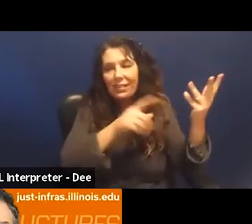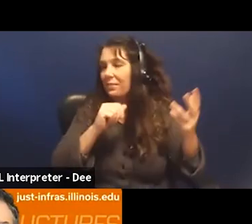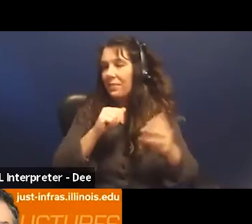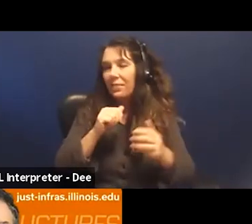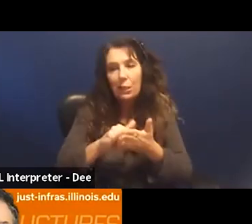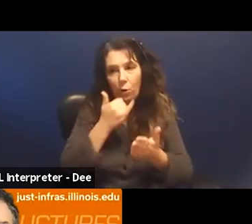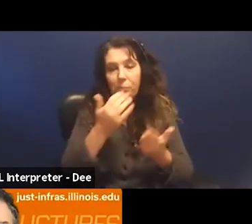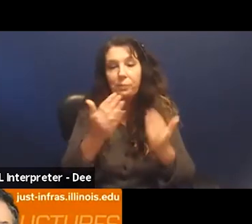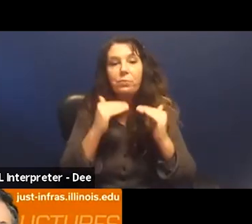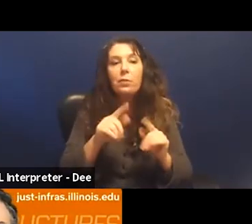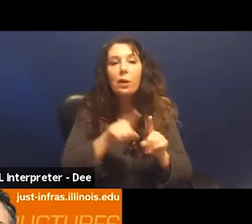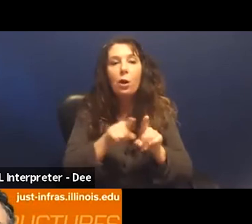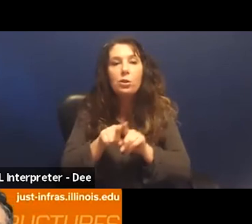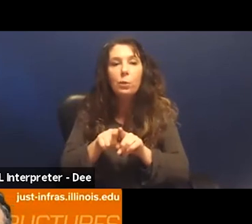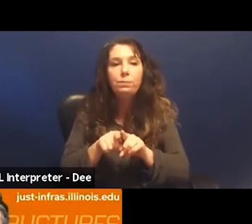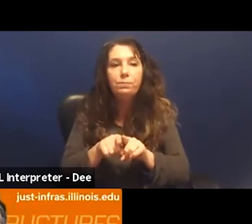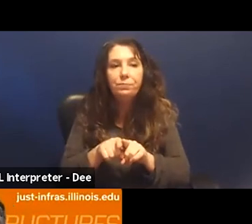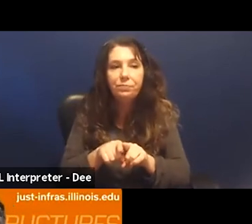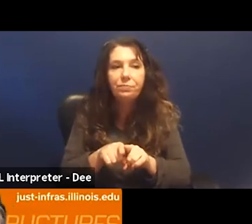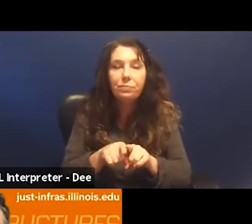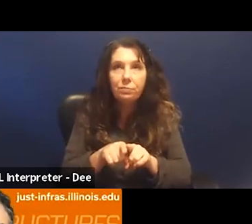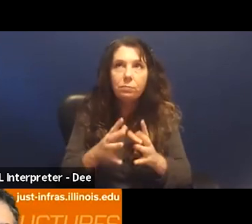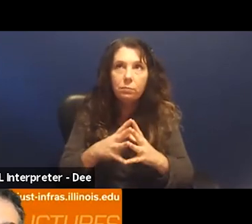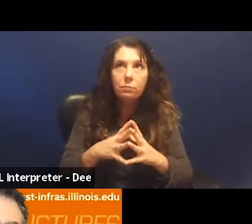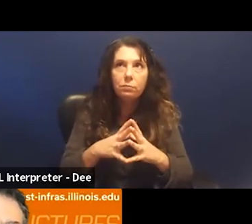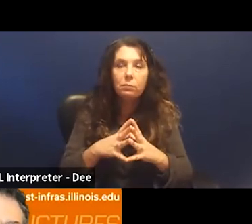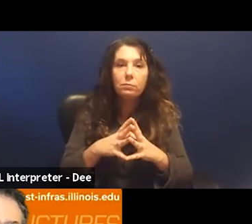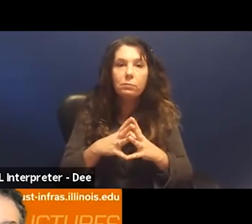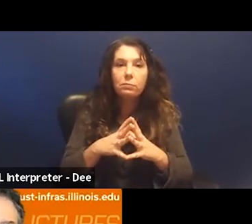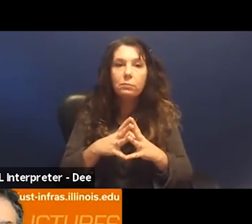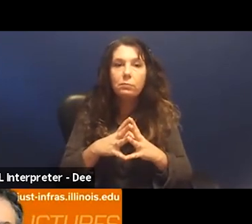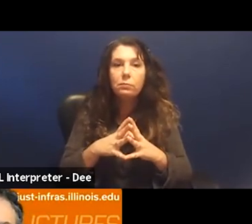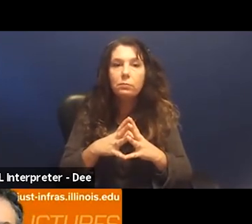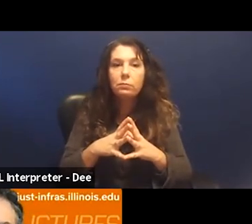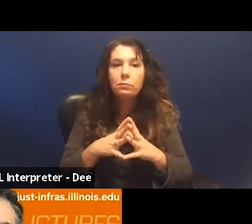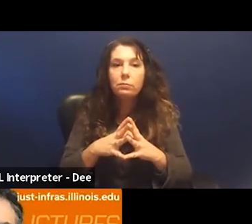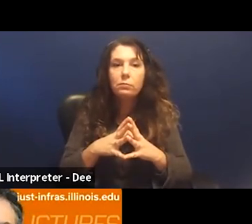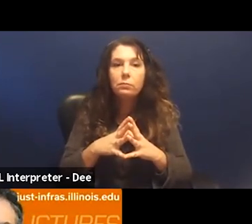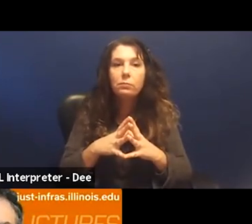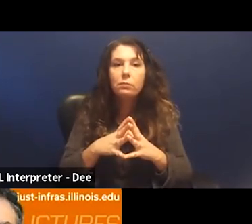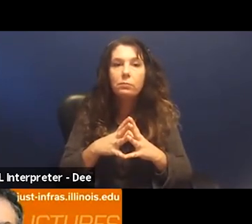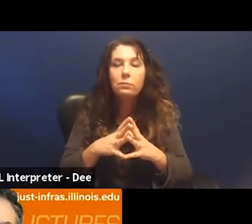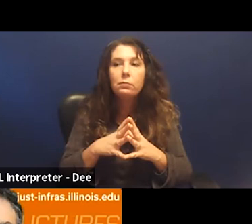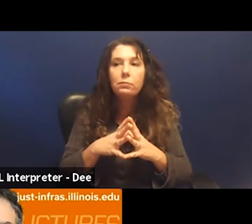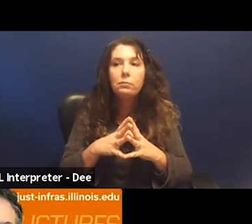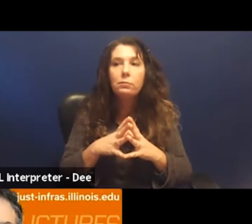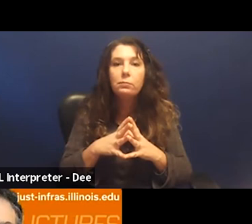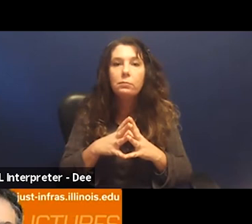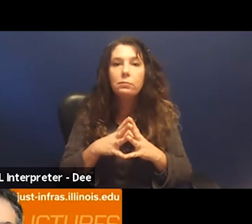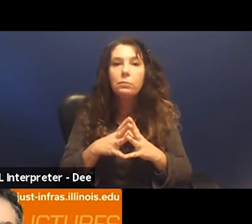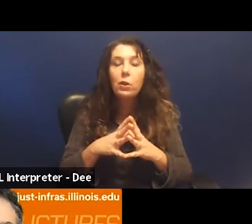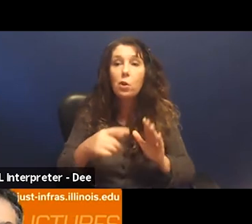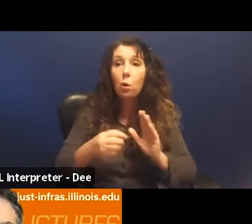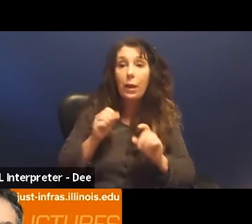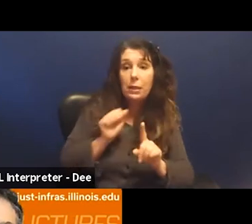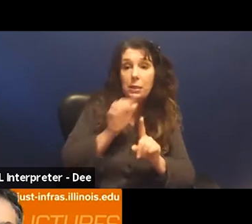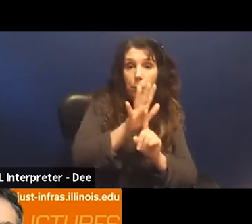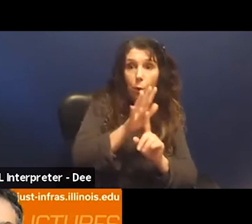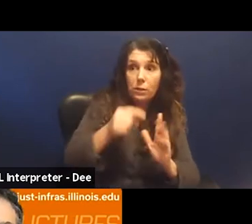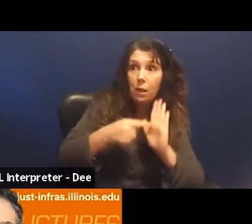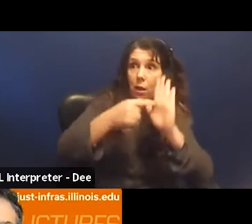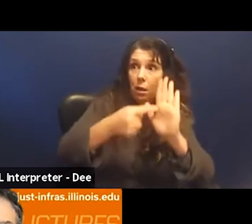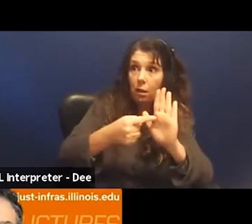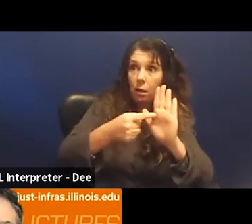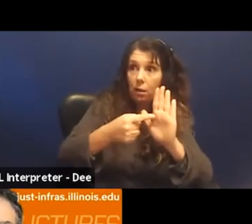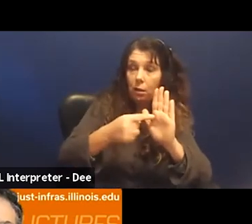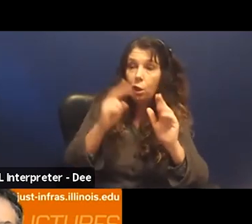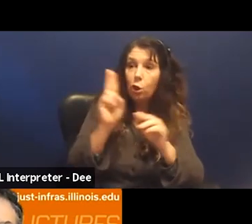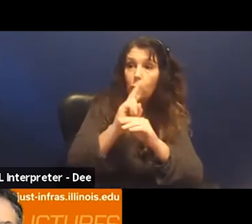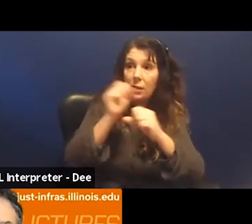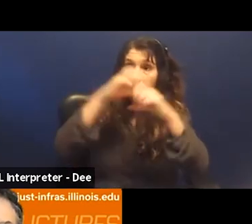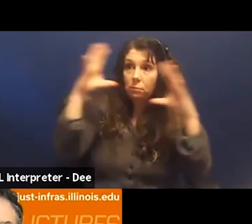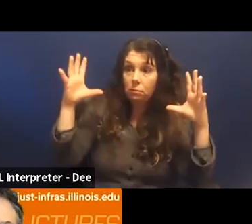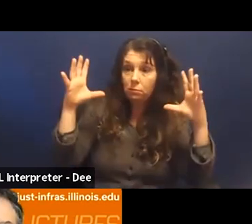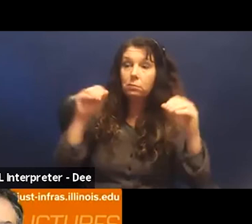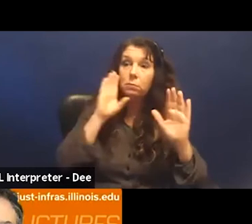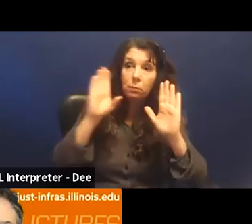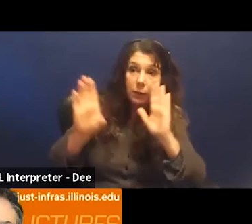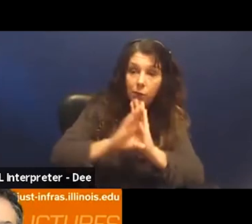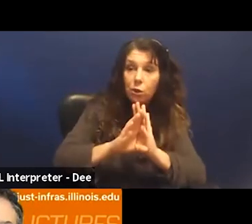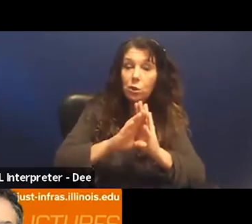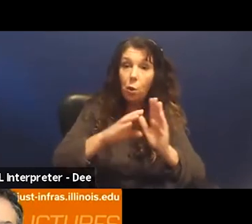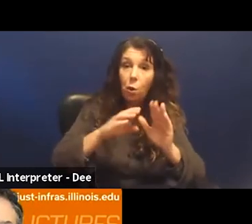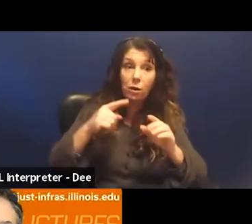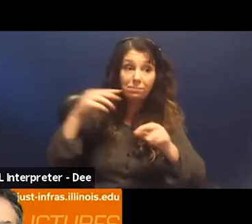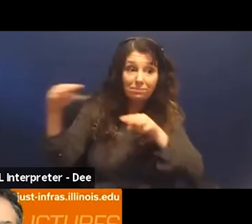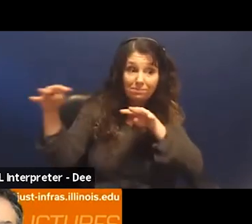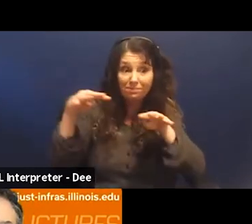And then the other thing that I'll say is that, you know, this isn't to say that you should not, you know, bringing things to light using visual means or calling attention to issues.